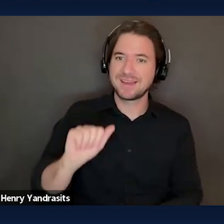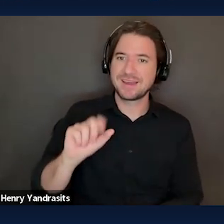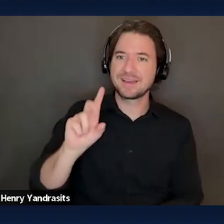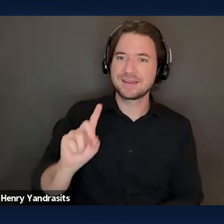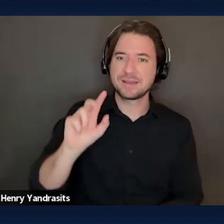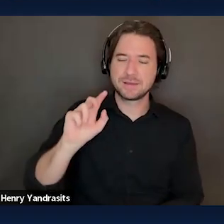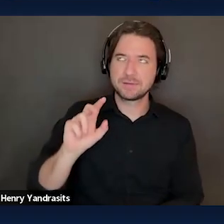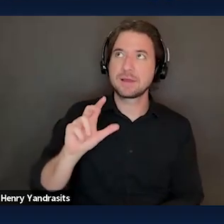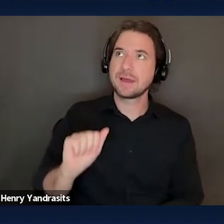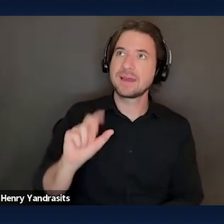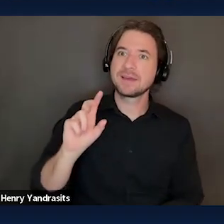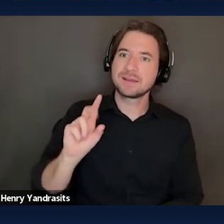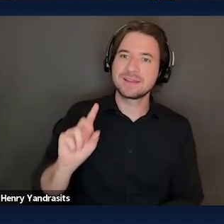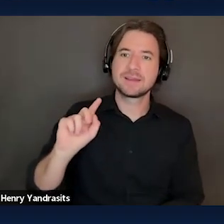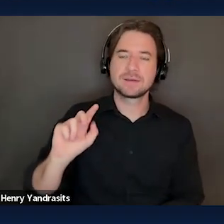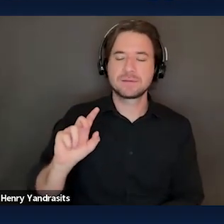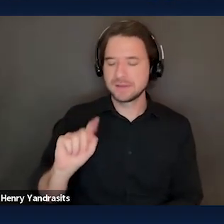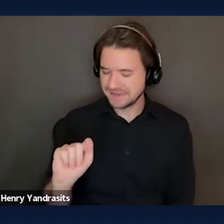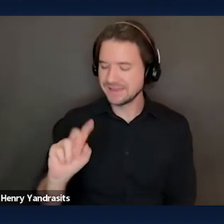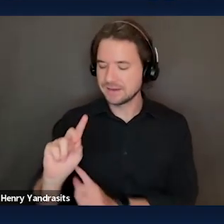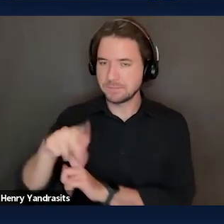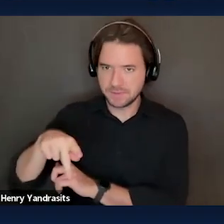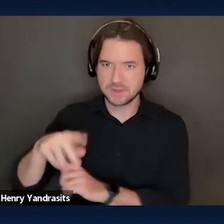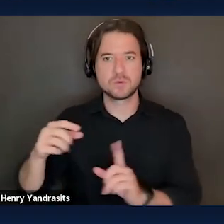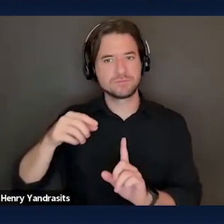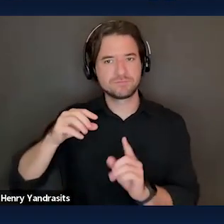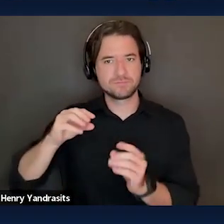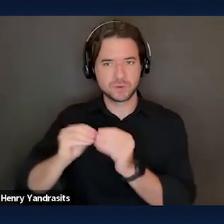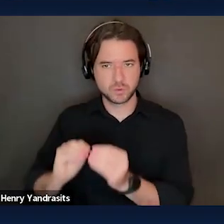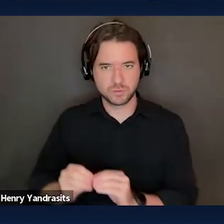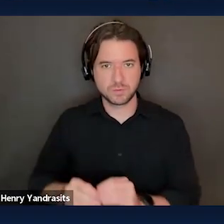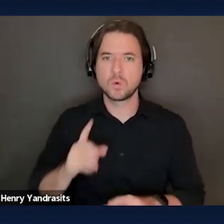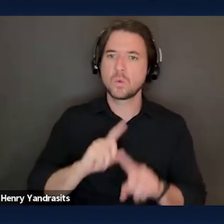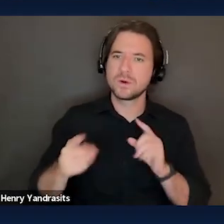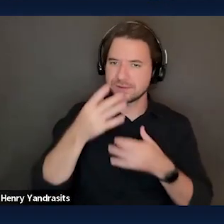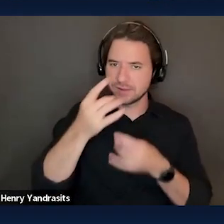But what was very interesting with these students, without prior experience providing support with PWDs.